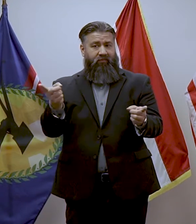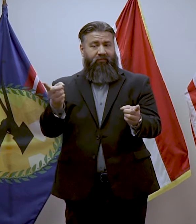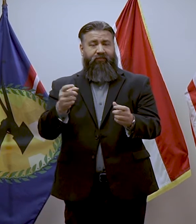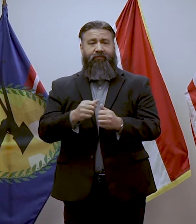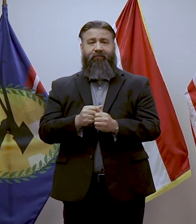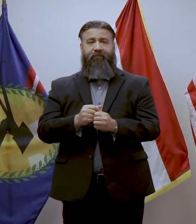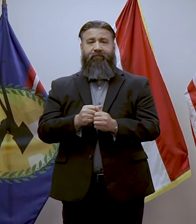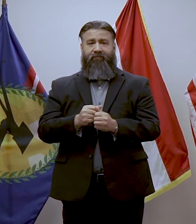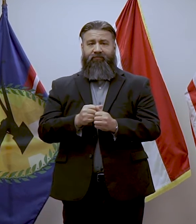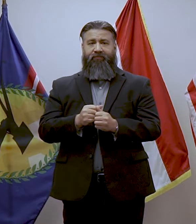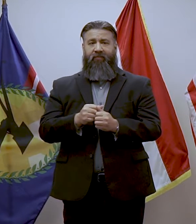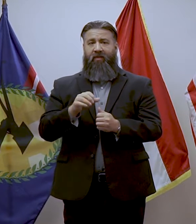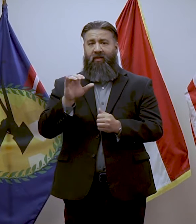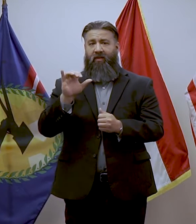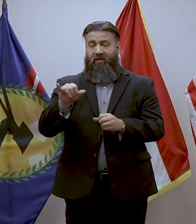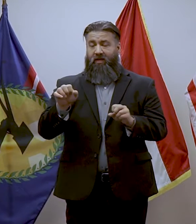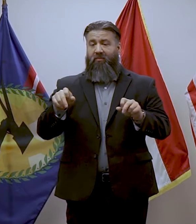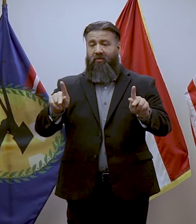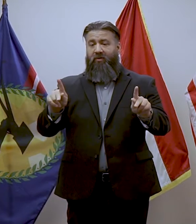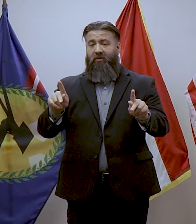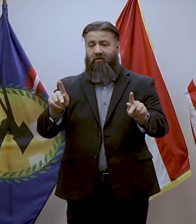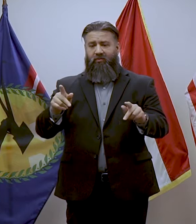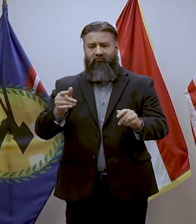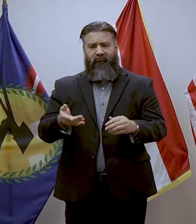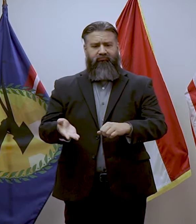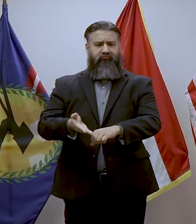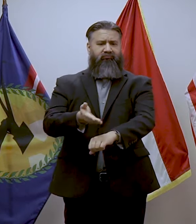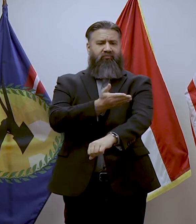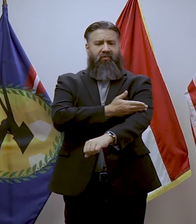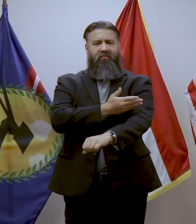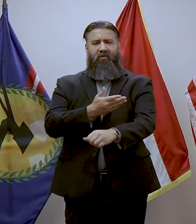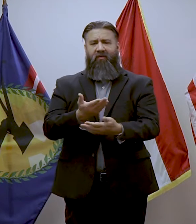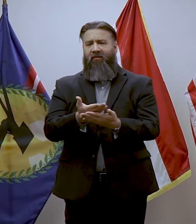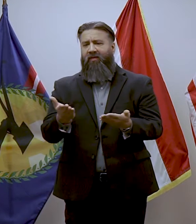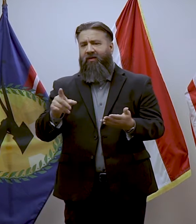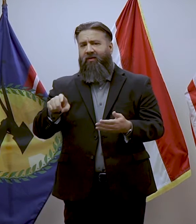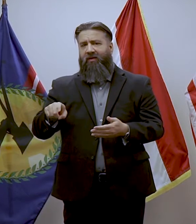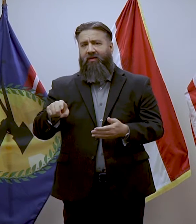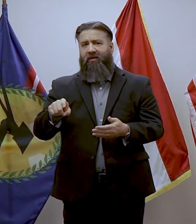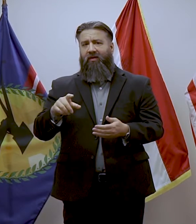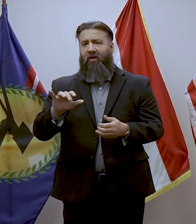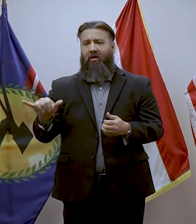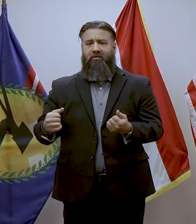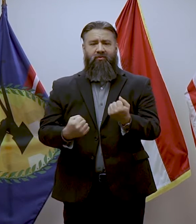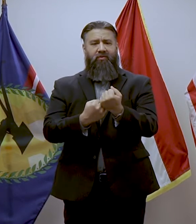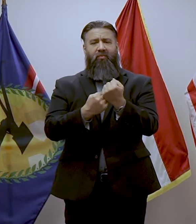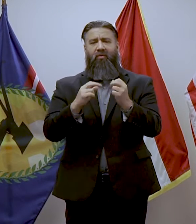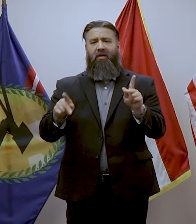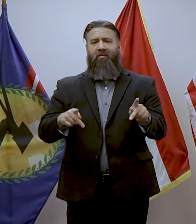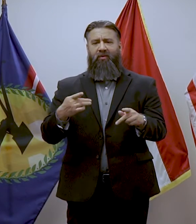unaddressed needs in the community and to uplift those who seldom have a voice in where our resources go.